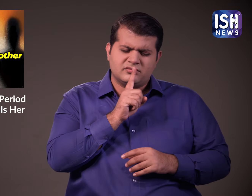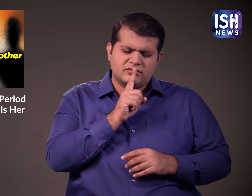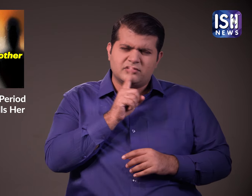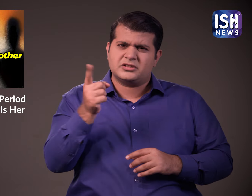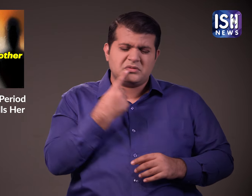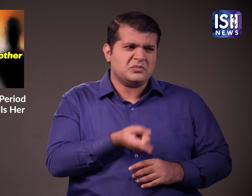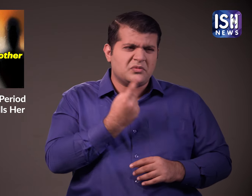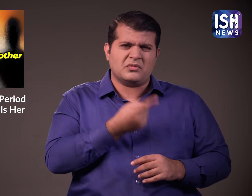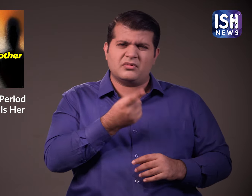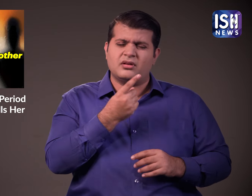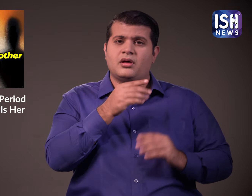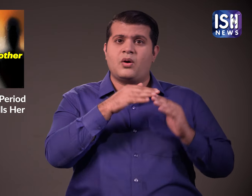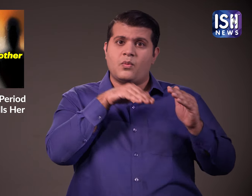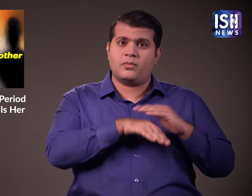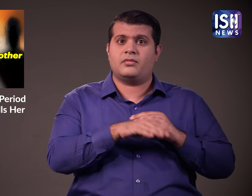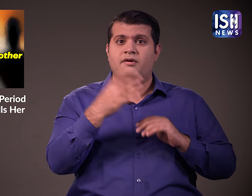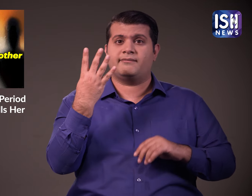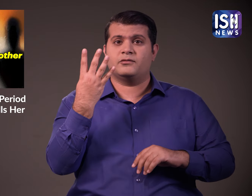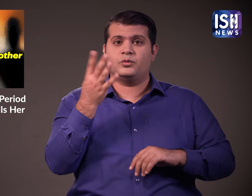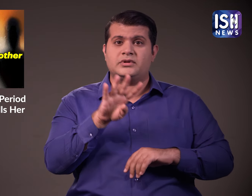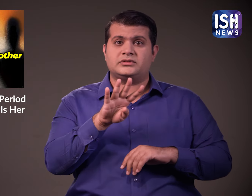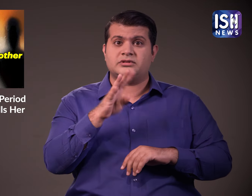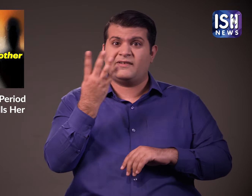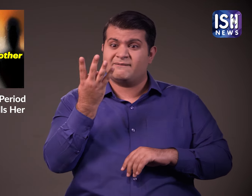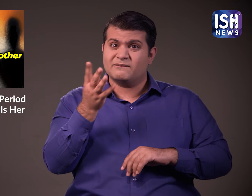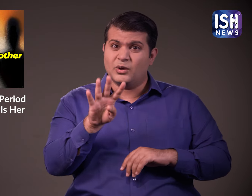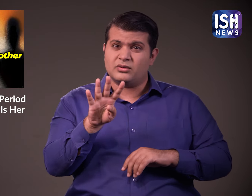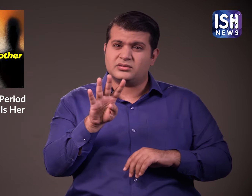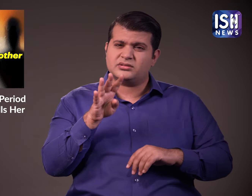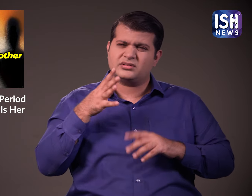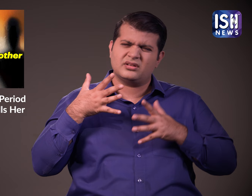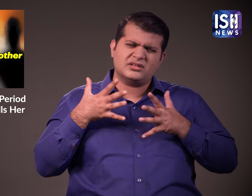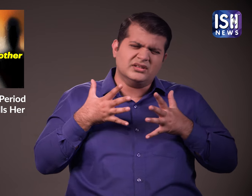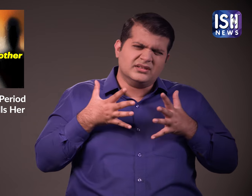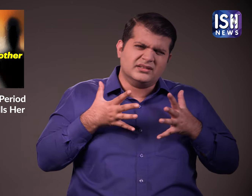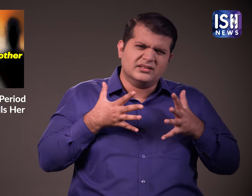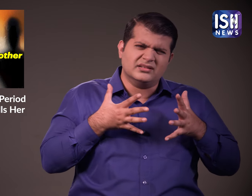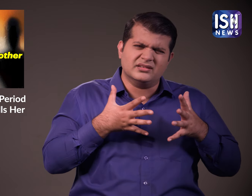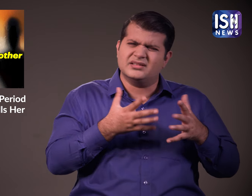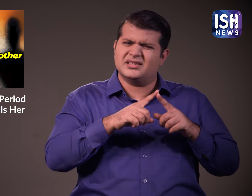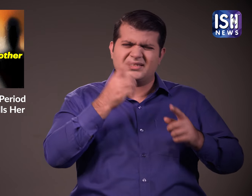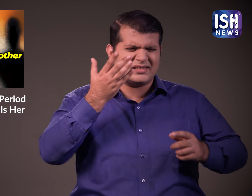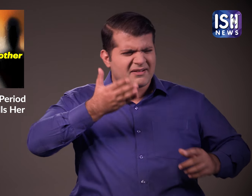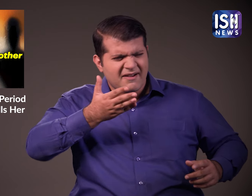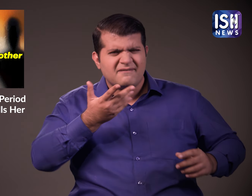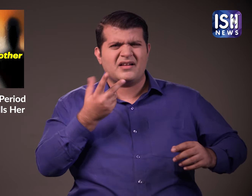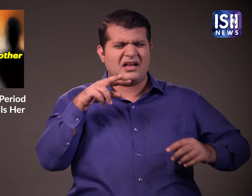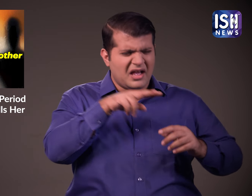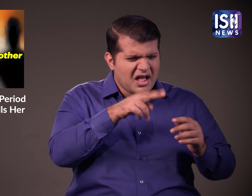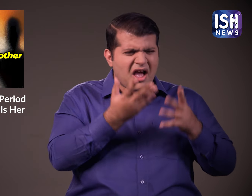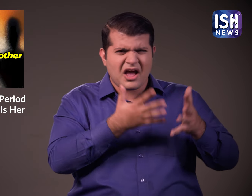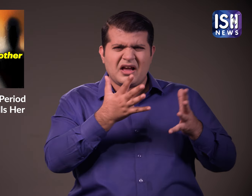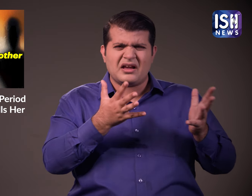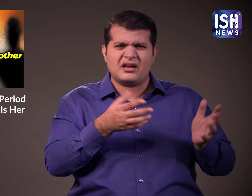The torture continued for four days.